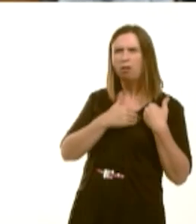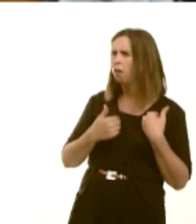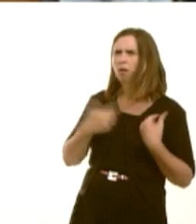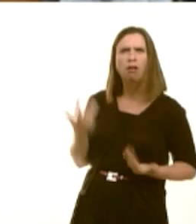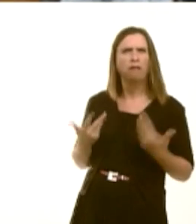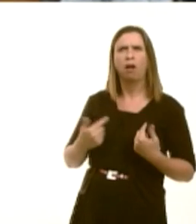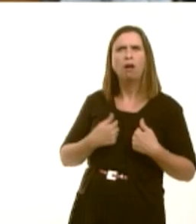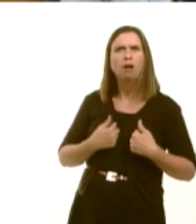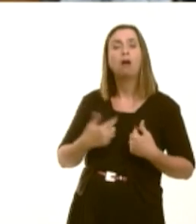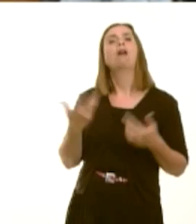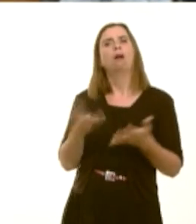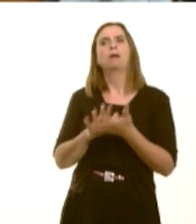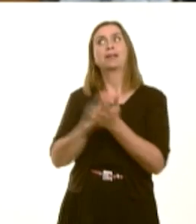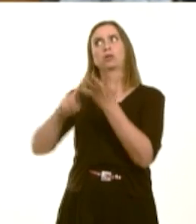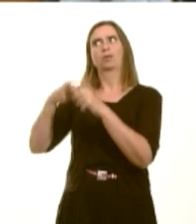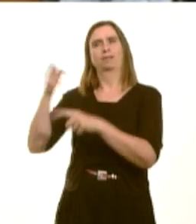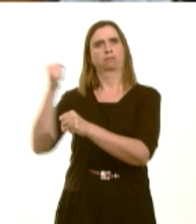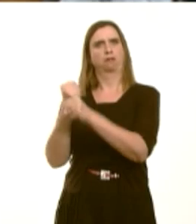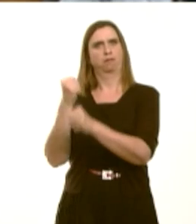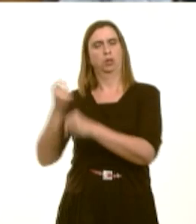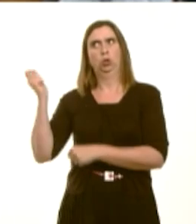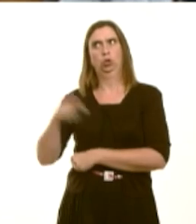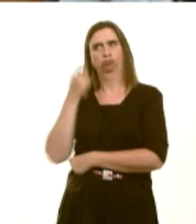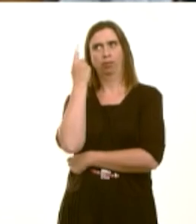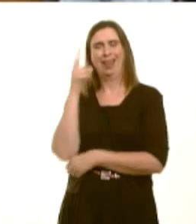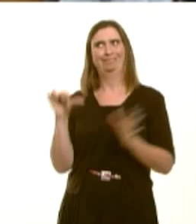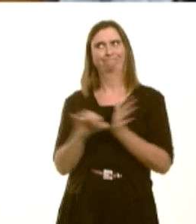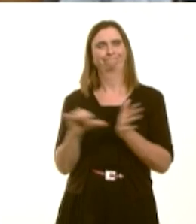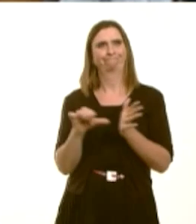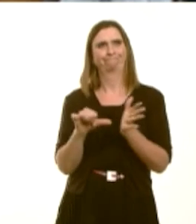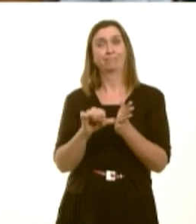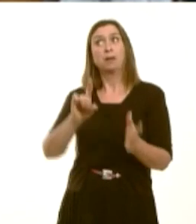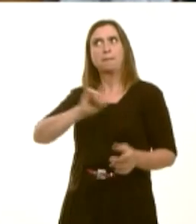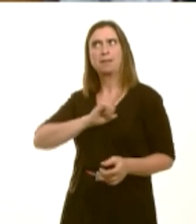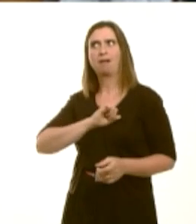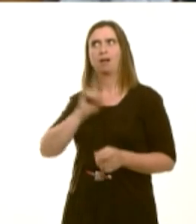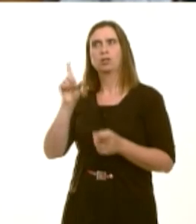the UK Government understands that the difficulty here lies in the way in which coal was privatised,